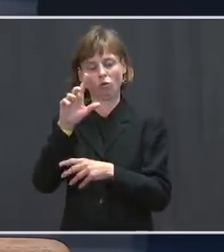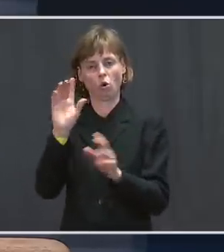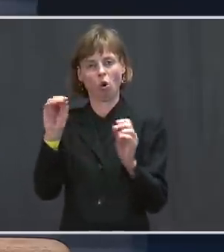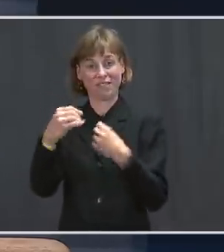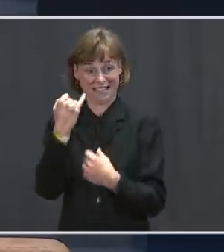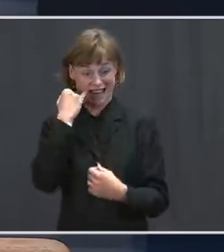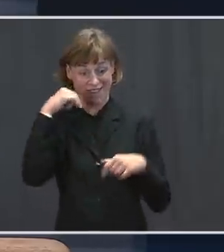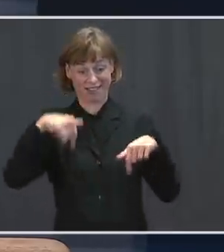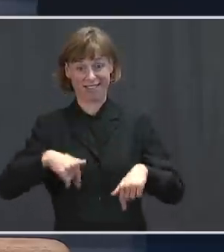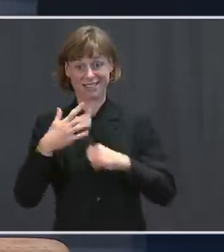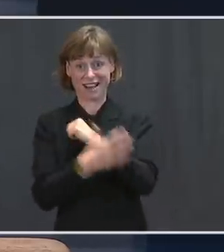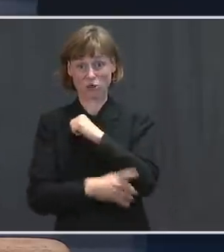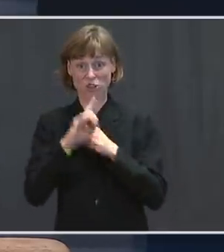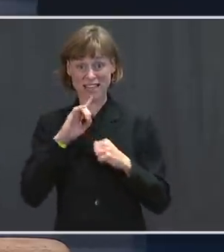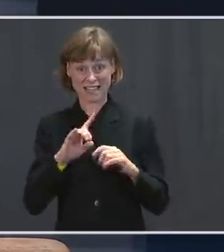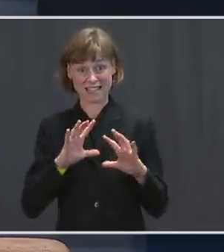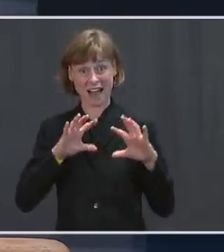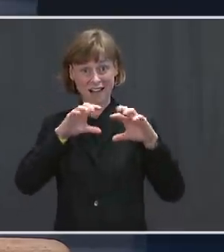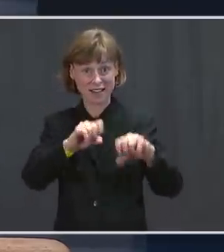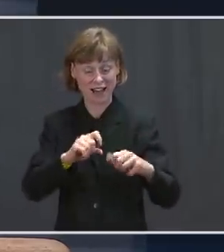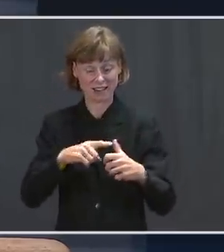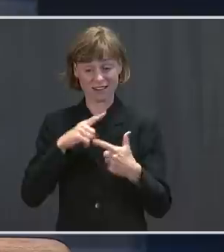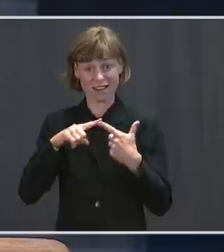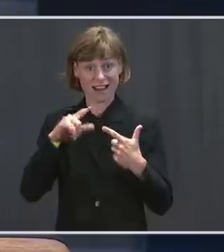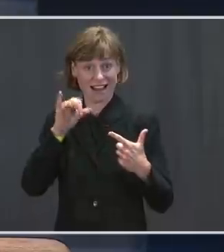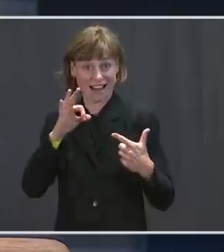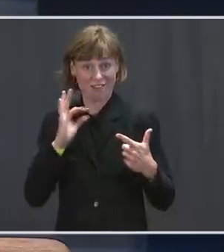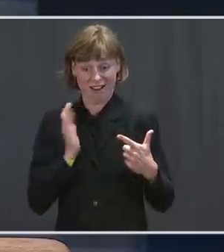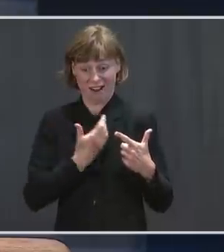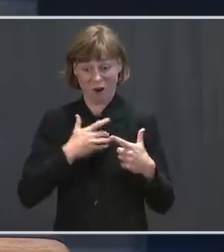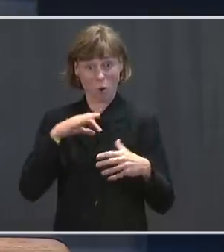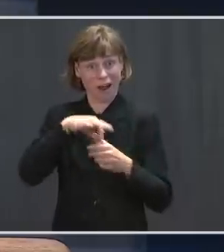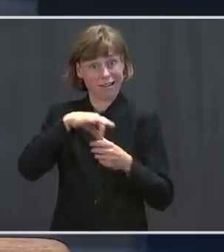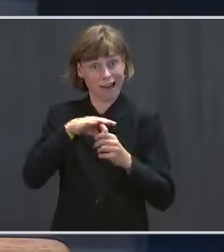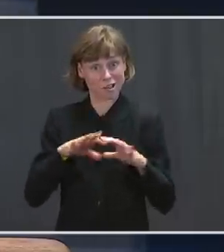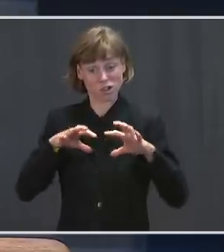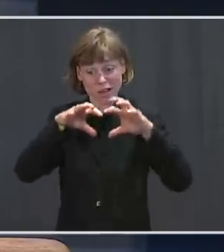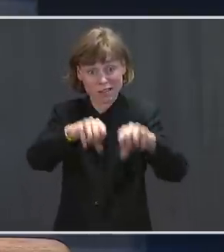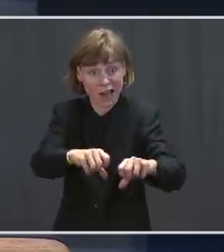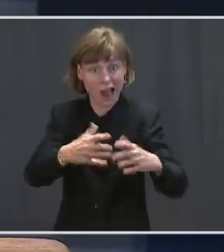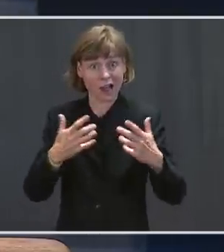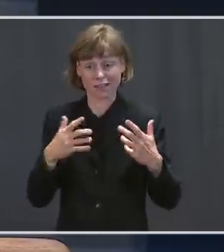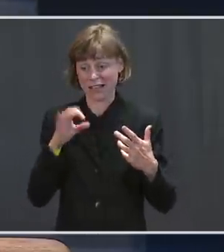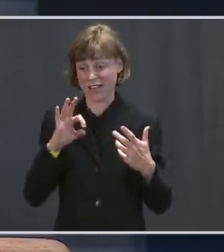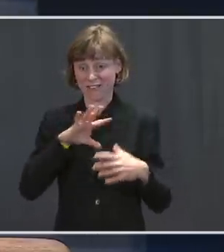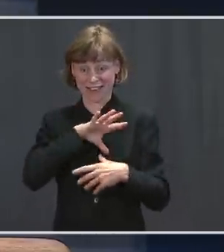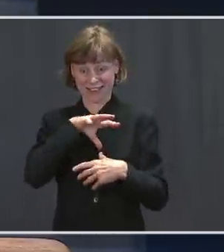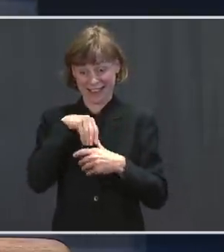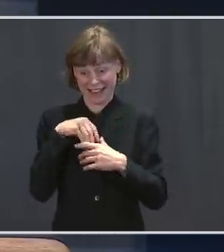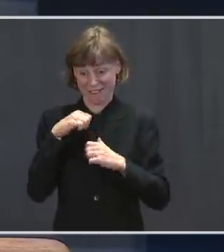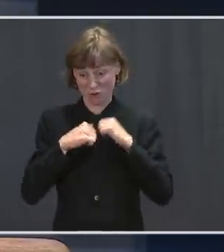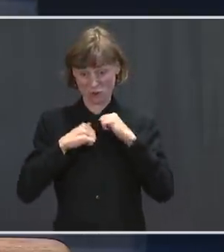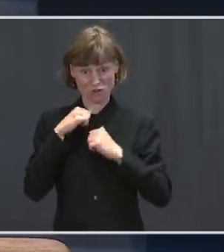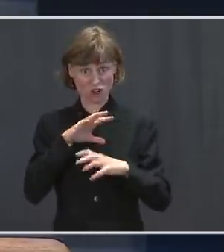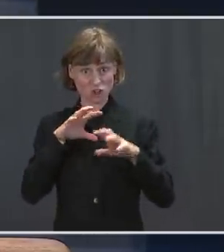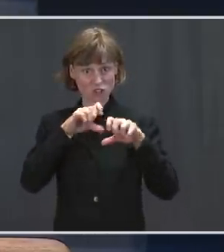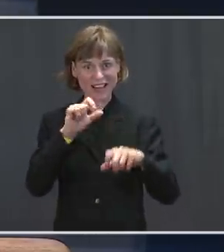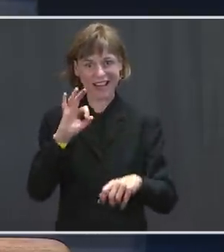if our elections get attacked, if our critical infrastructure gets attacked, if our troops are threatened by foreign actors,